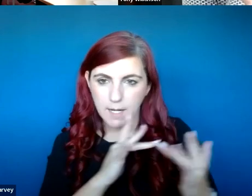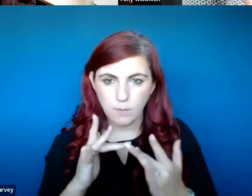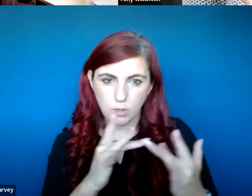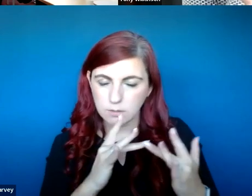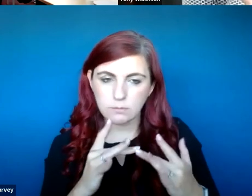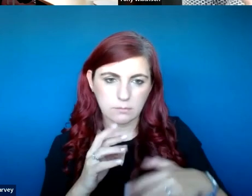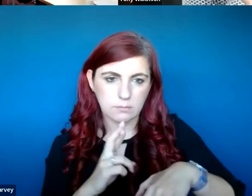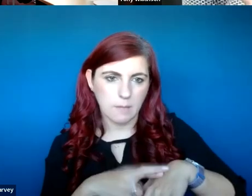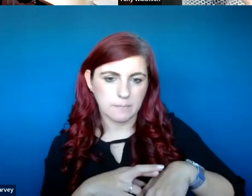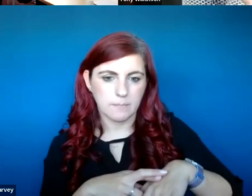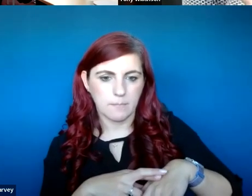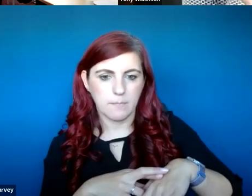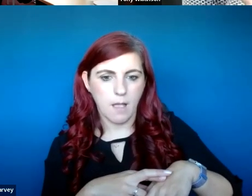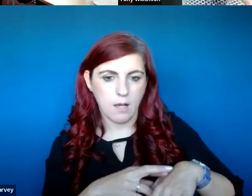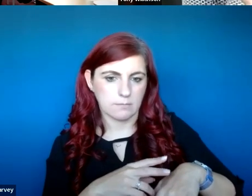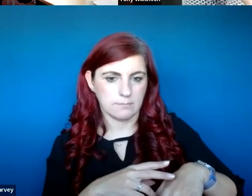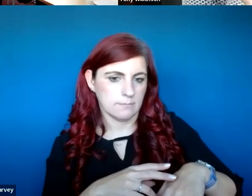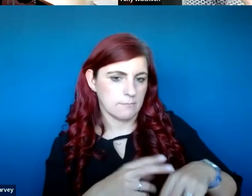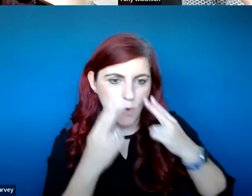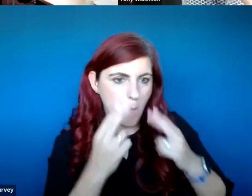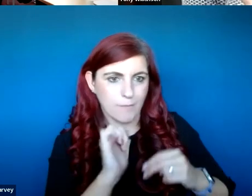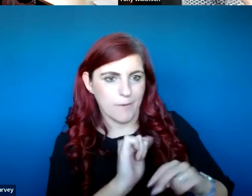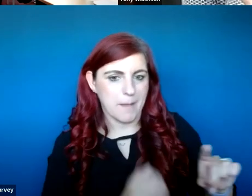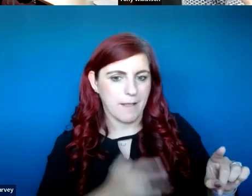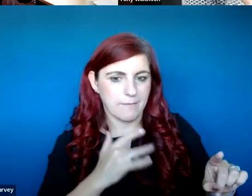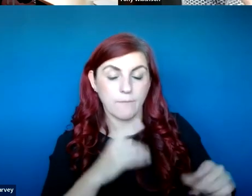suitable, and that for others not so suitable.